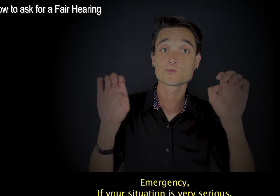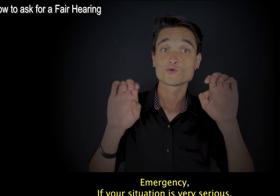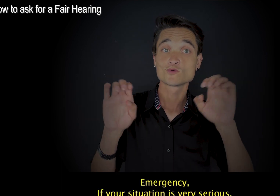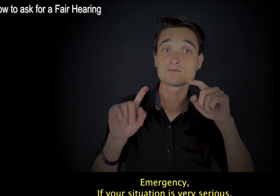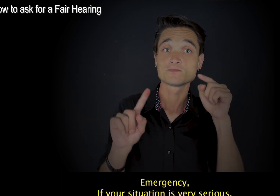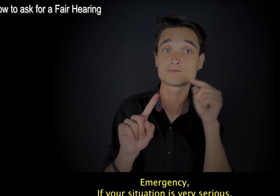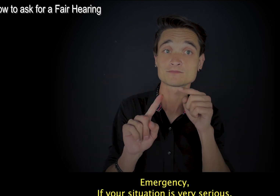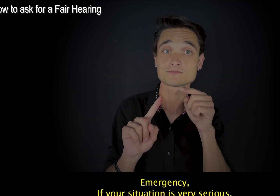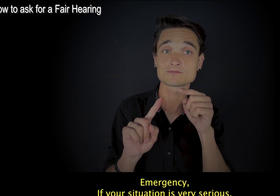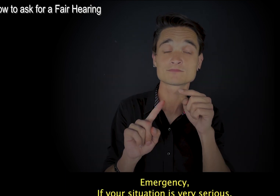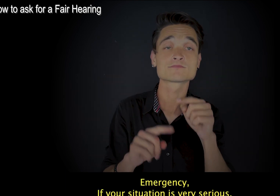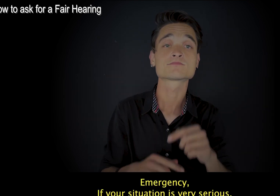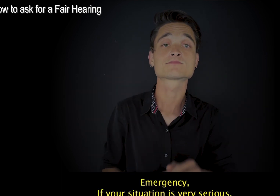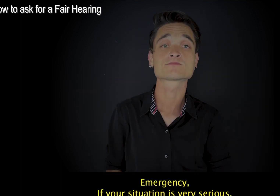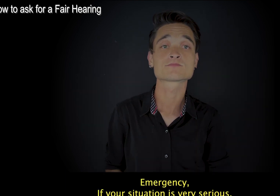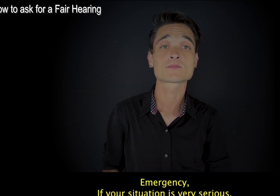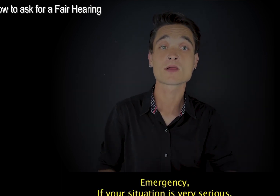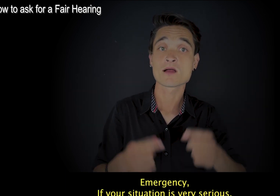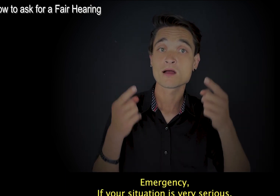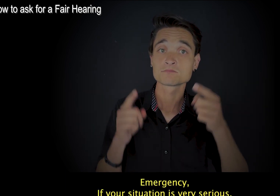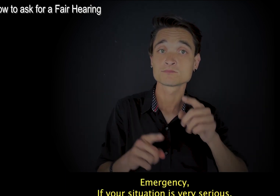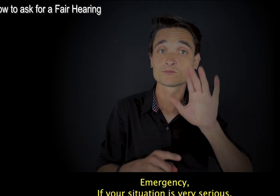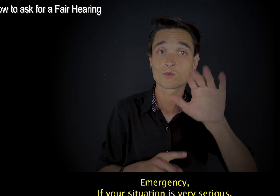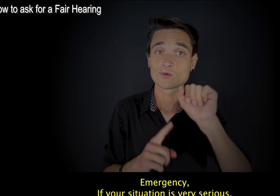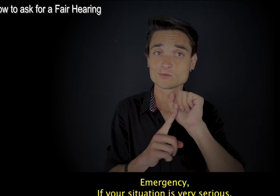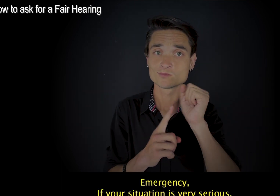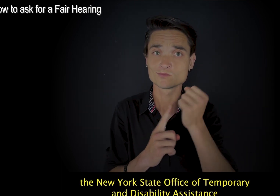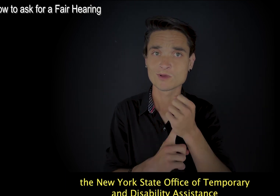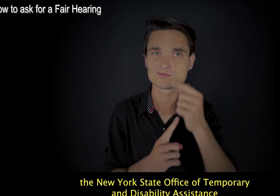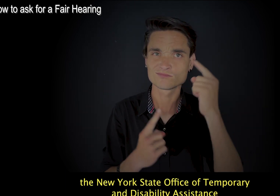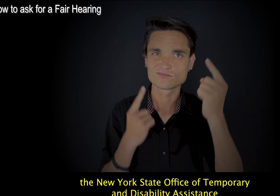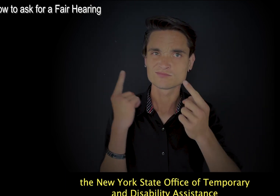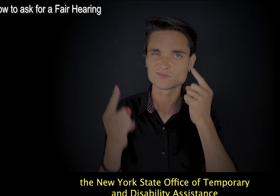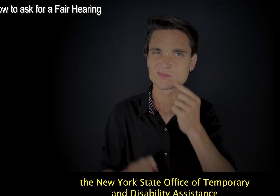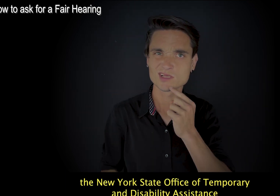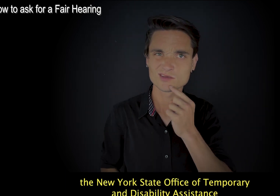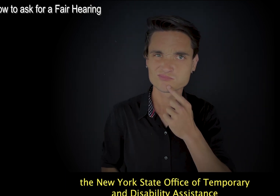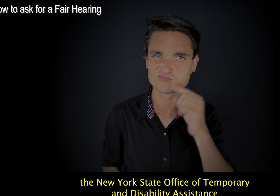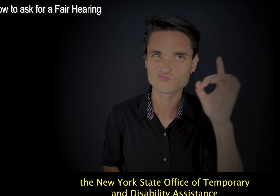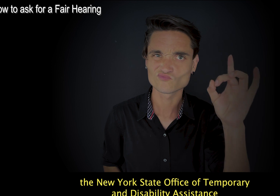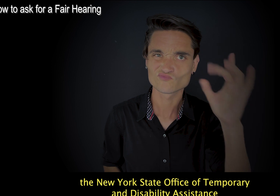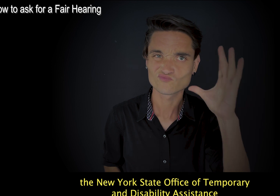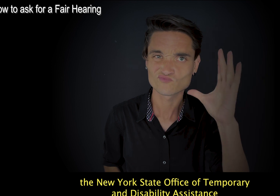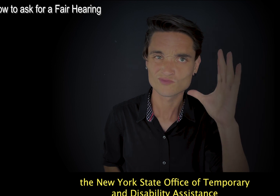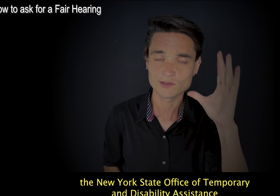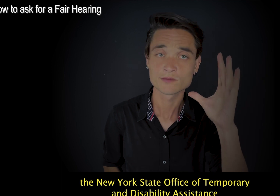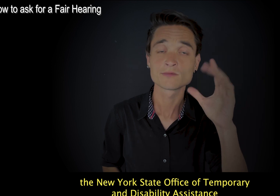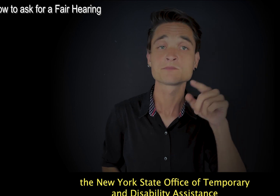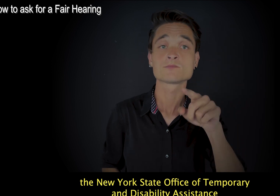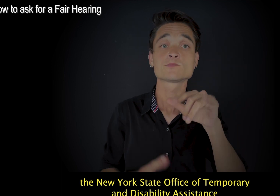Emergency, If your situation is very serious, the New York State Office of Temporary and Disability Assistance